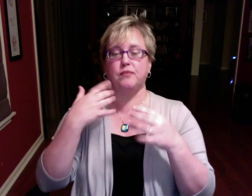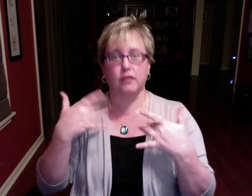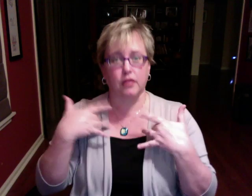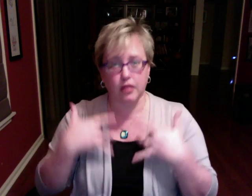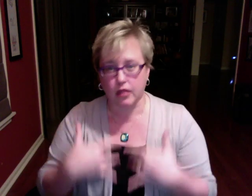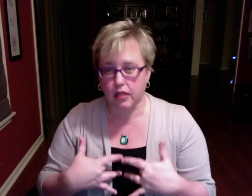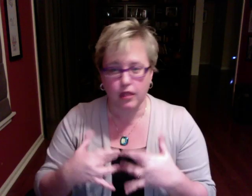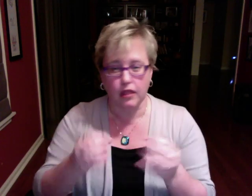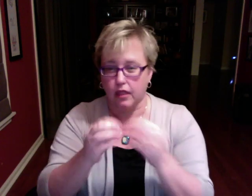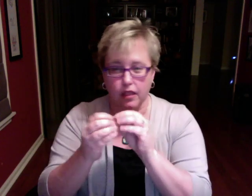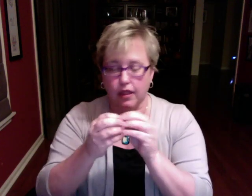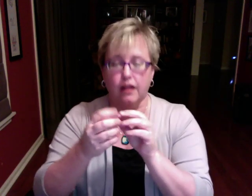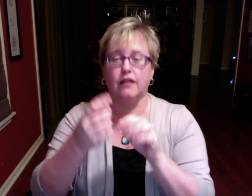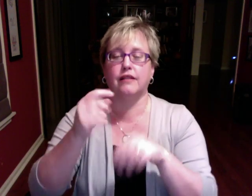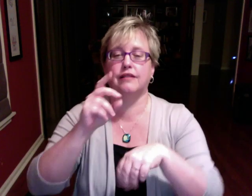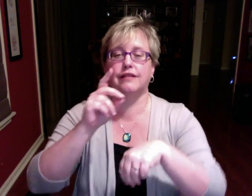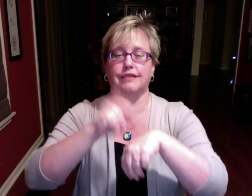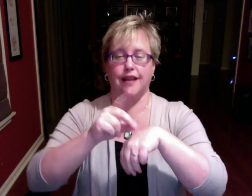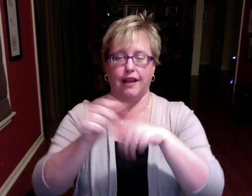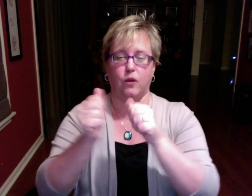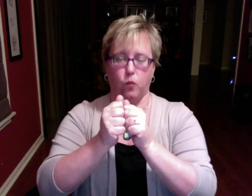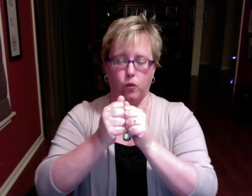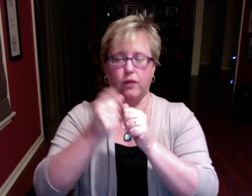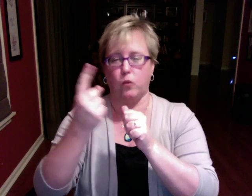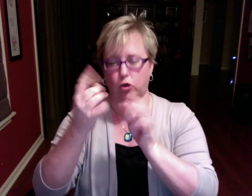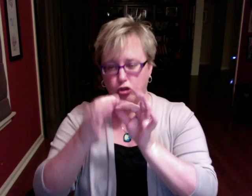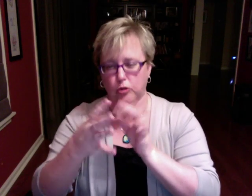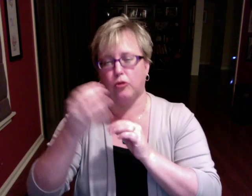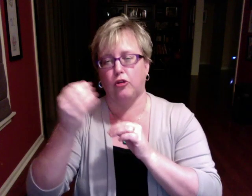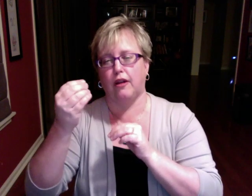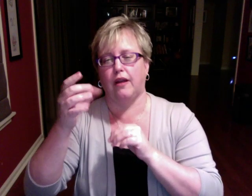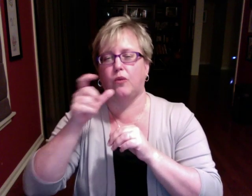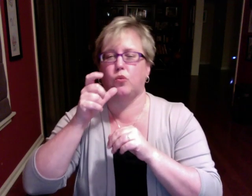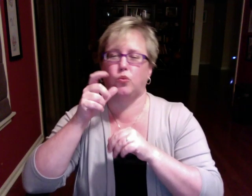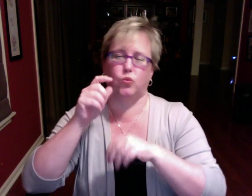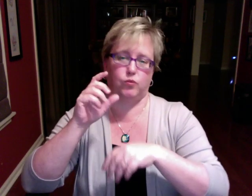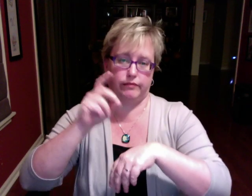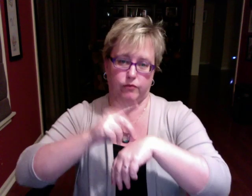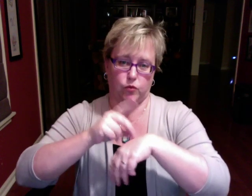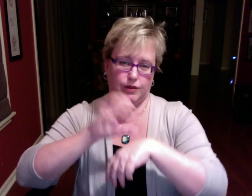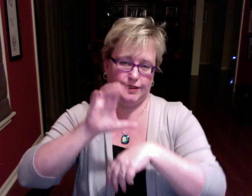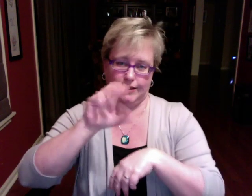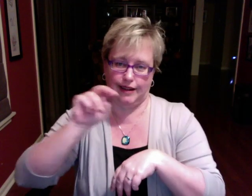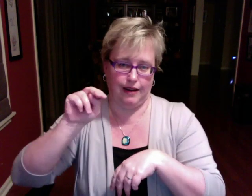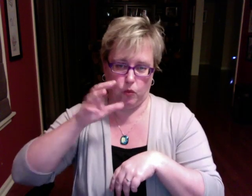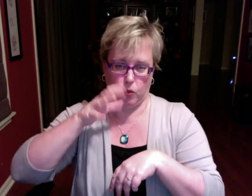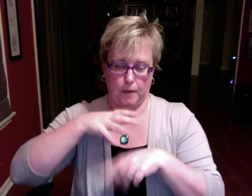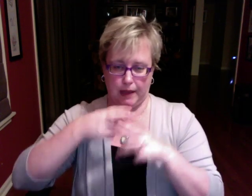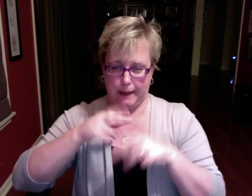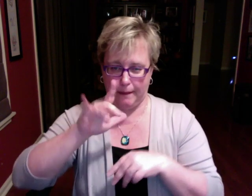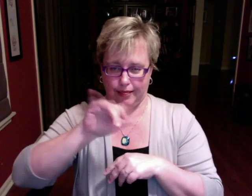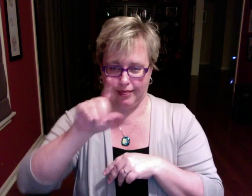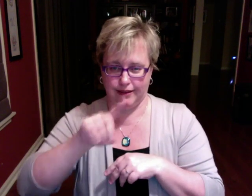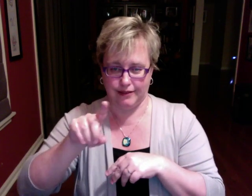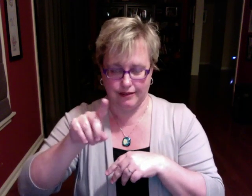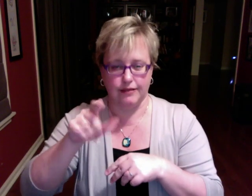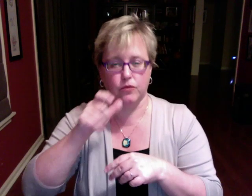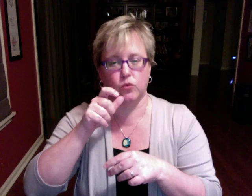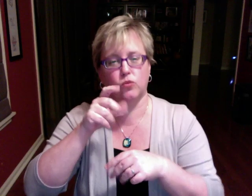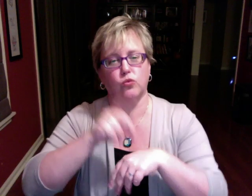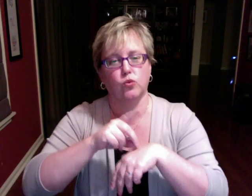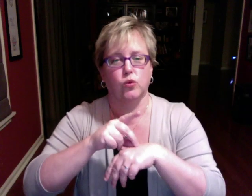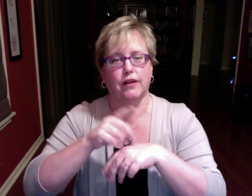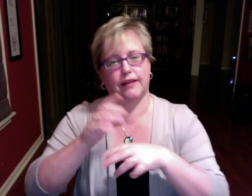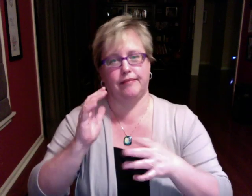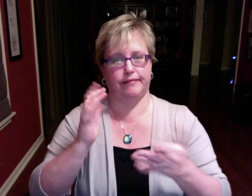We were discouraged. Diana, with one of the interpreters and Liz, a CNN rep who was in